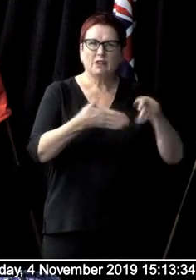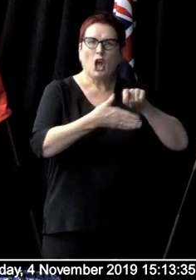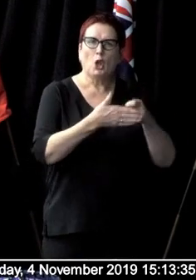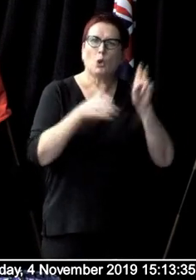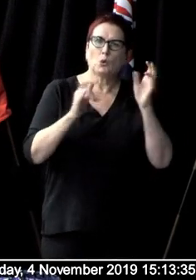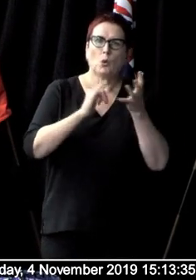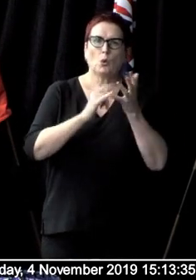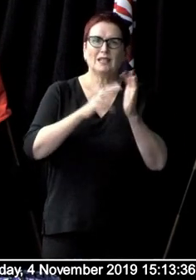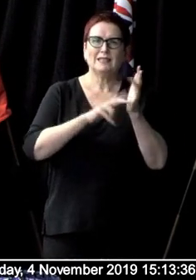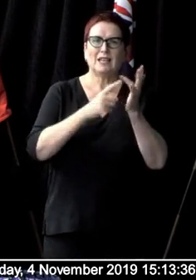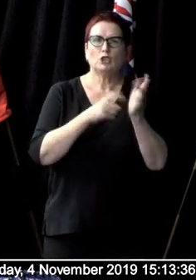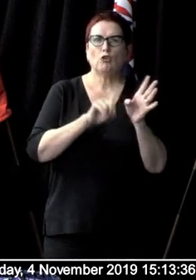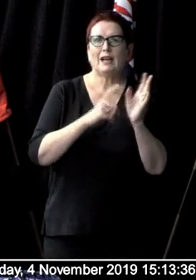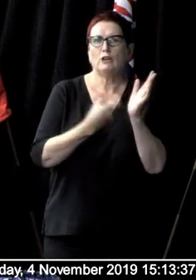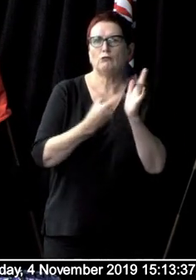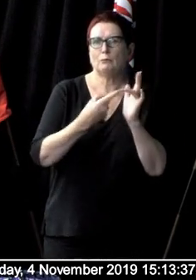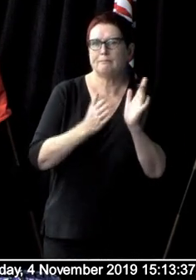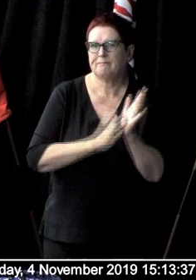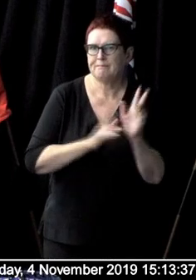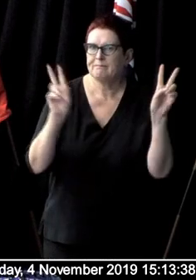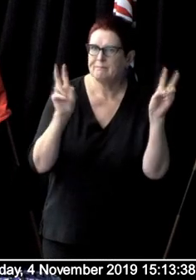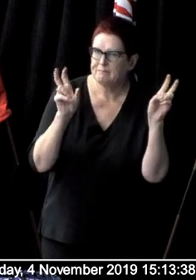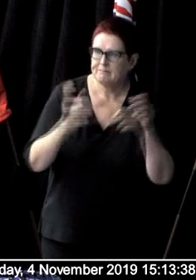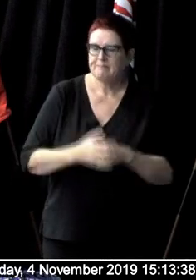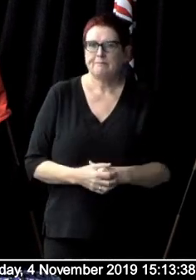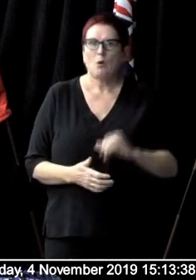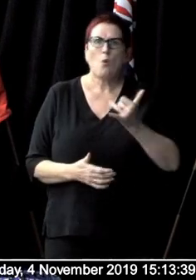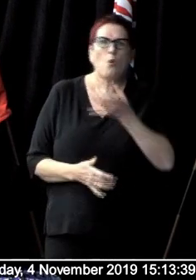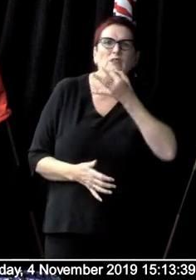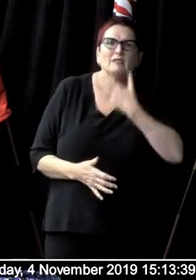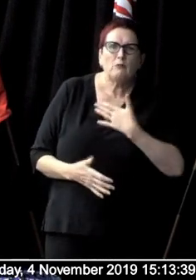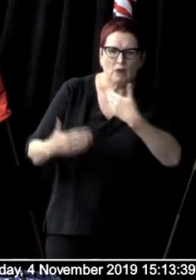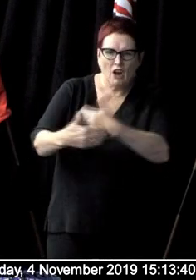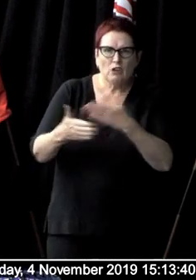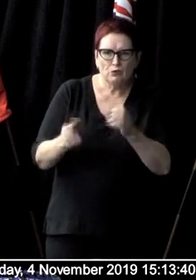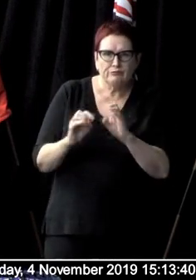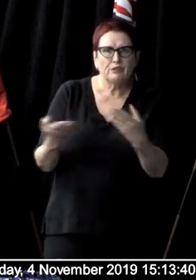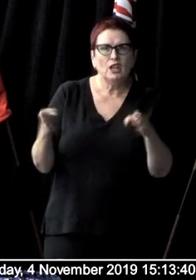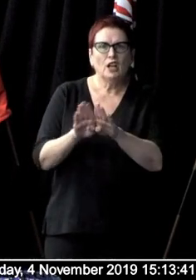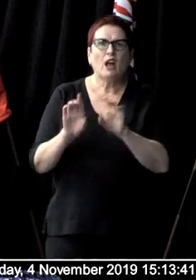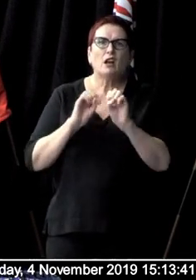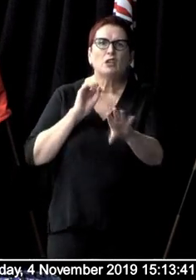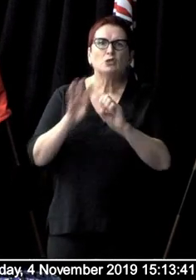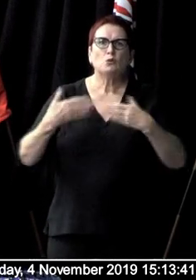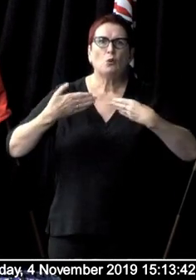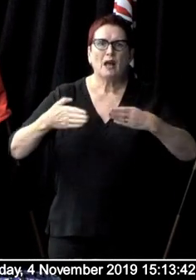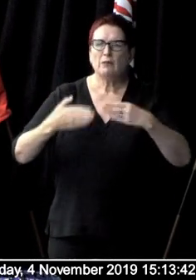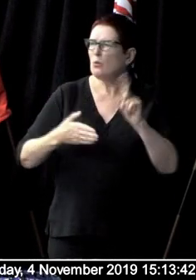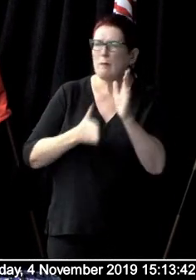or sometimes a makeshift sensory room like a storage cupboard. What do you mean by sensory room?